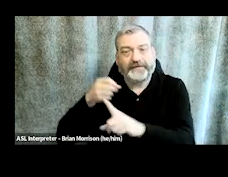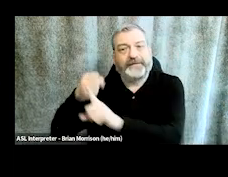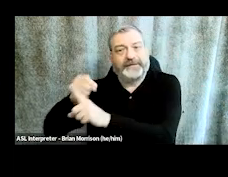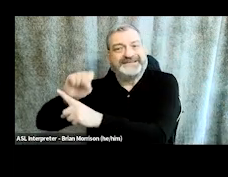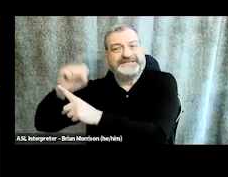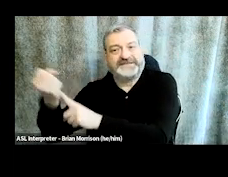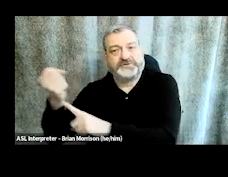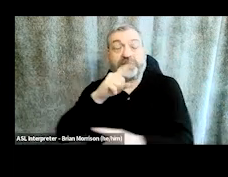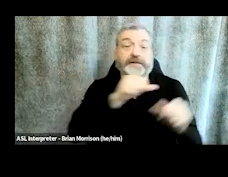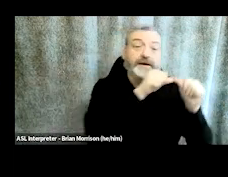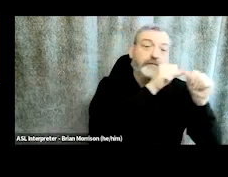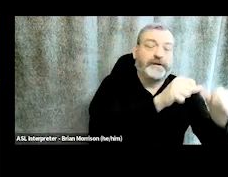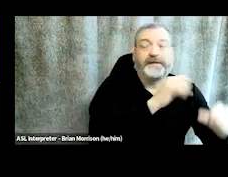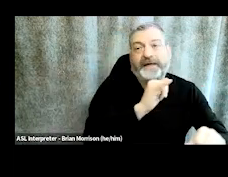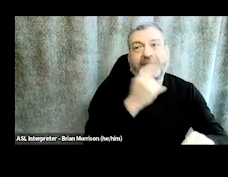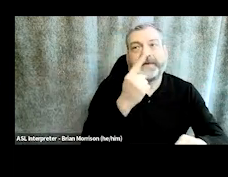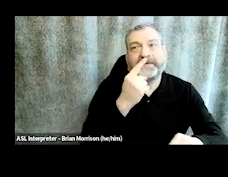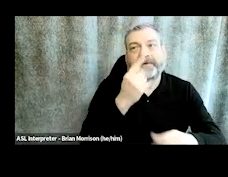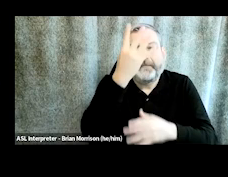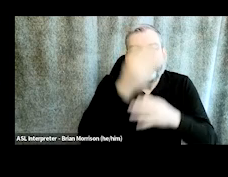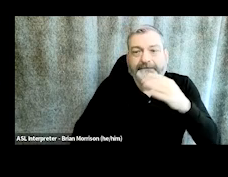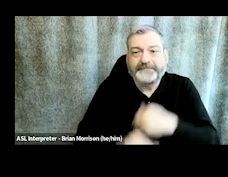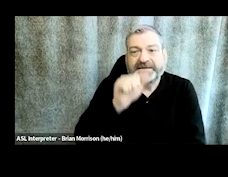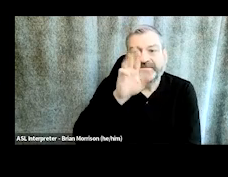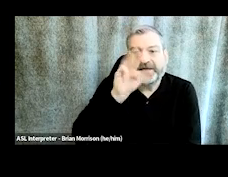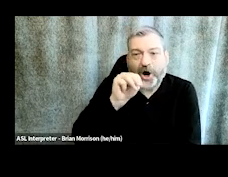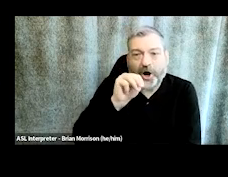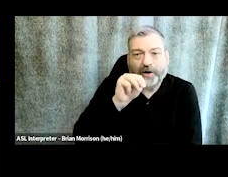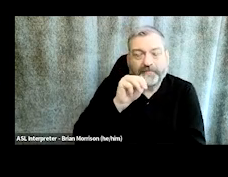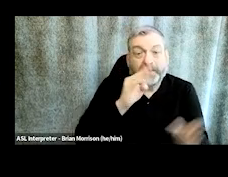like, I'm missing an arm, temporary is I've broken my arm,